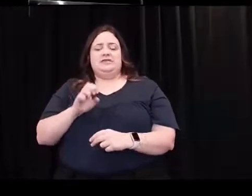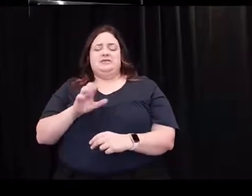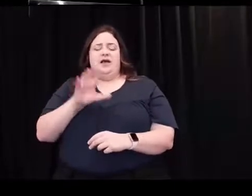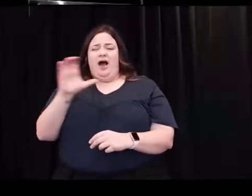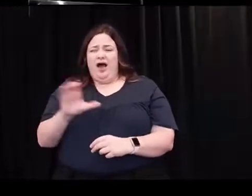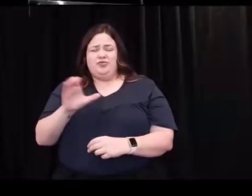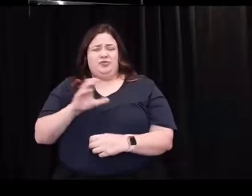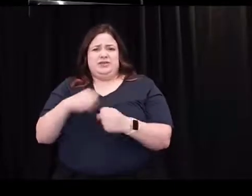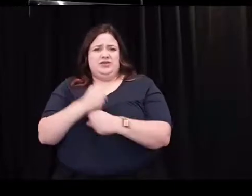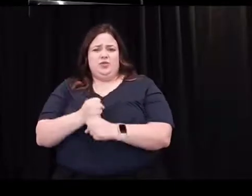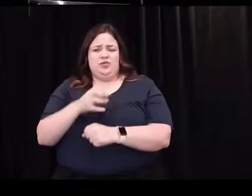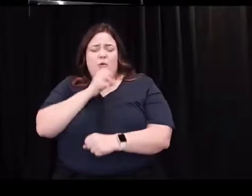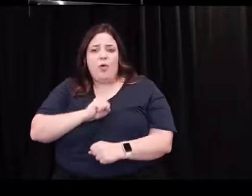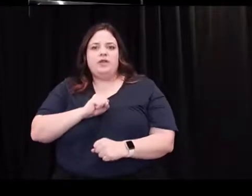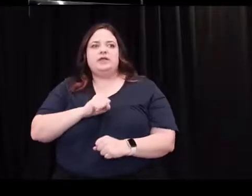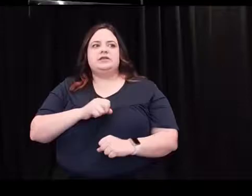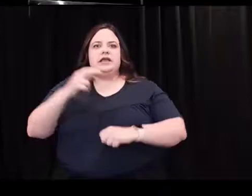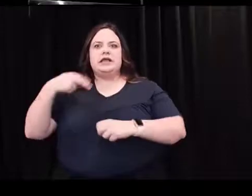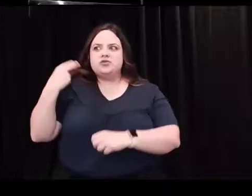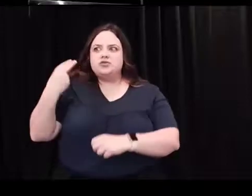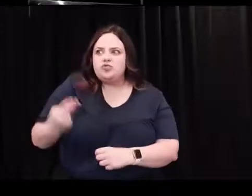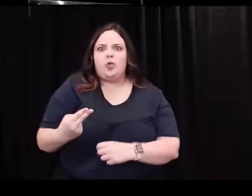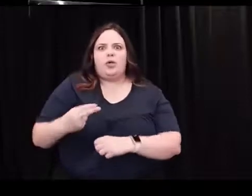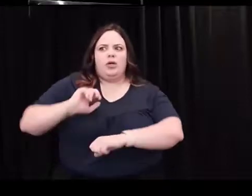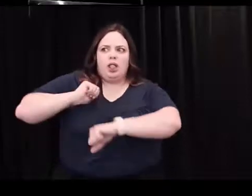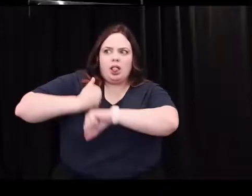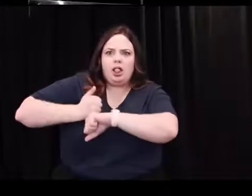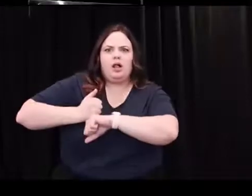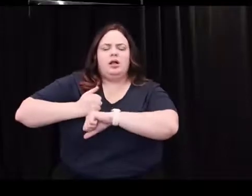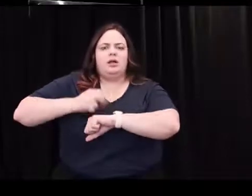that they have to be very careful about changing, and they don't want to change that you know